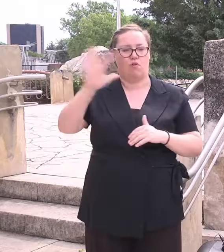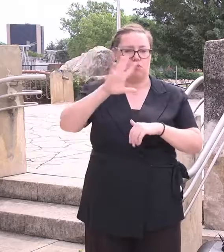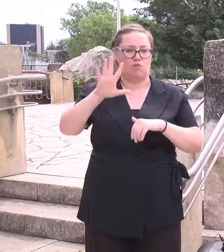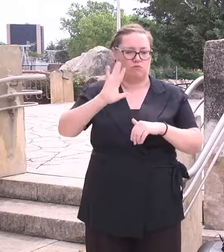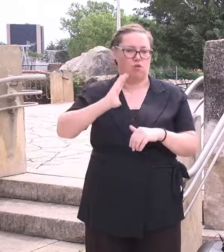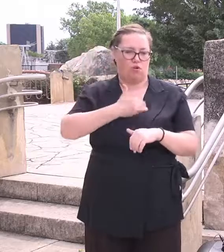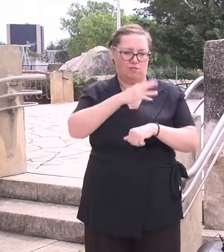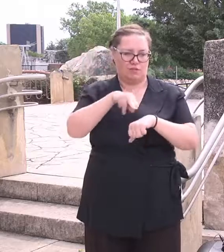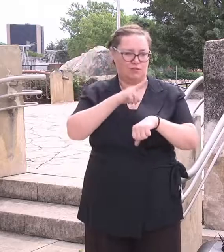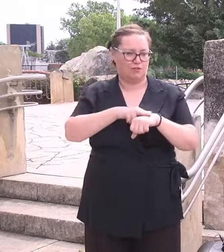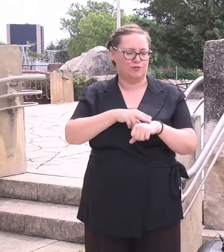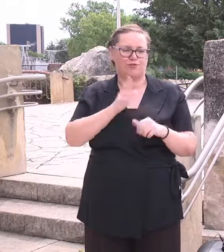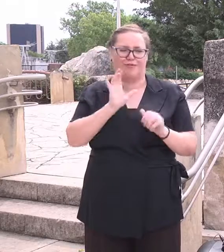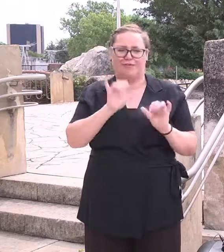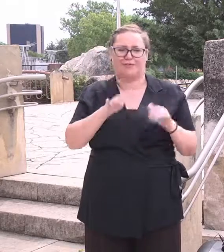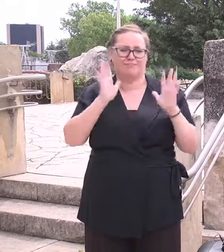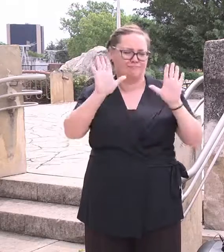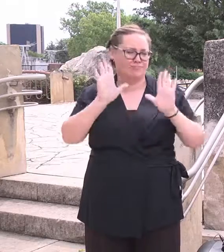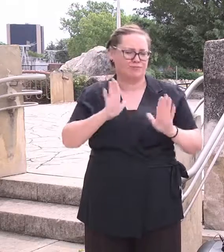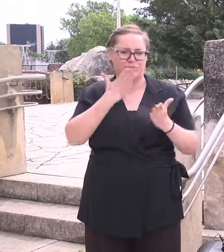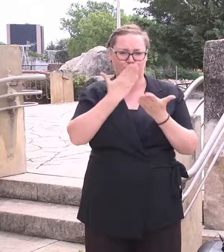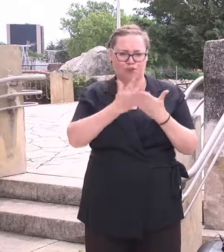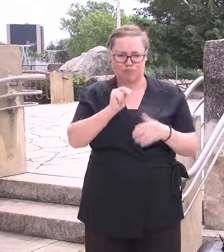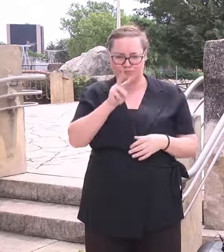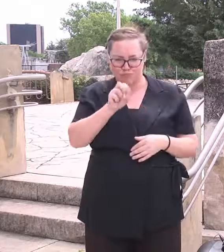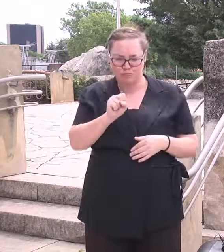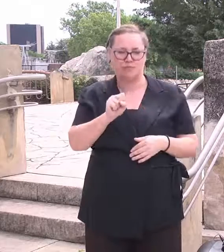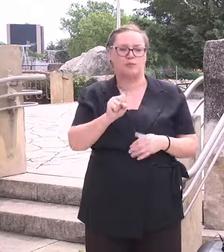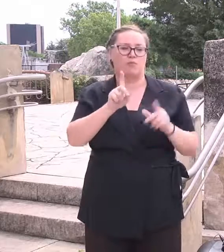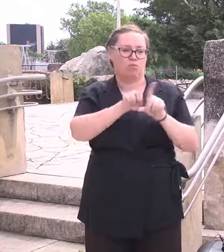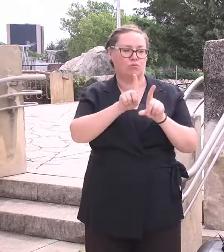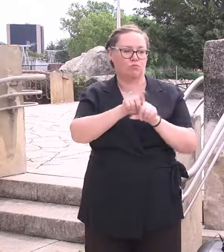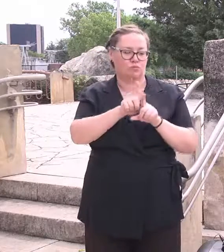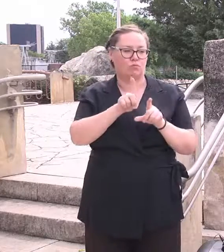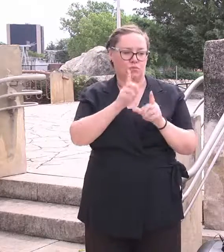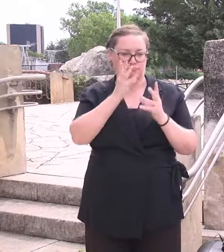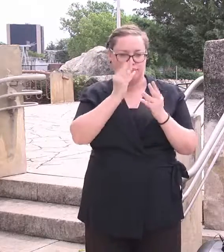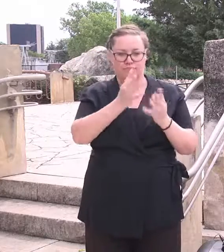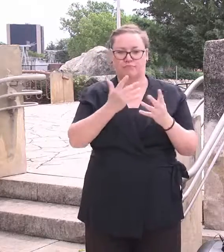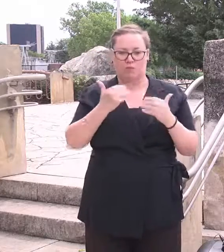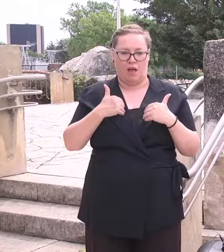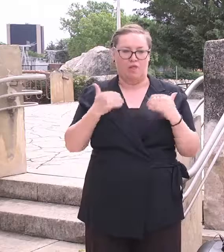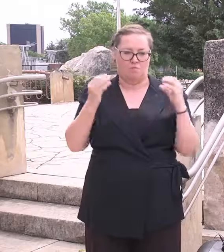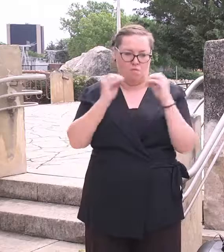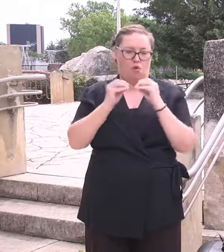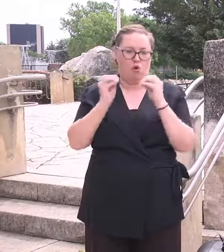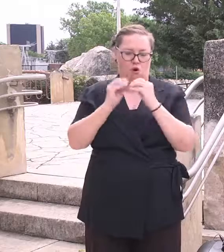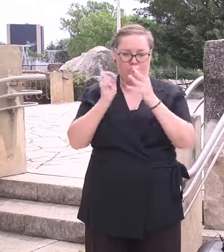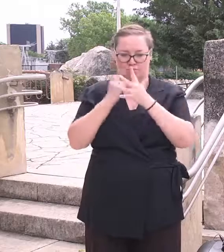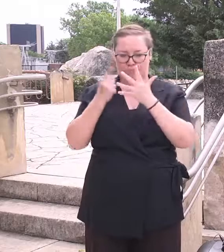just good pieces of good news but I know that uh we have a lot more that we can share with you all